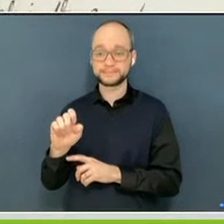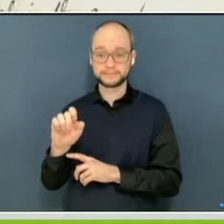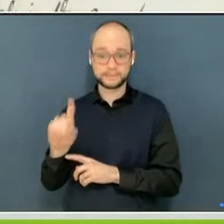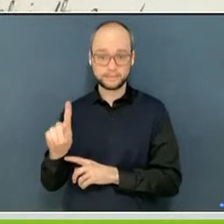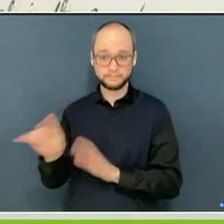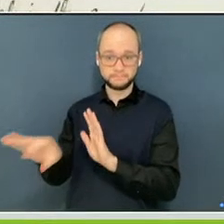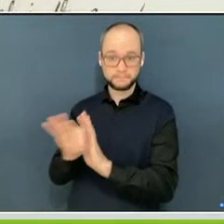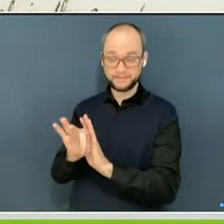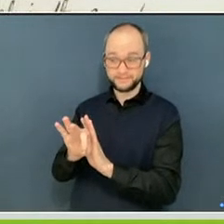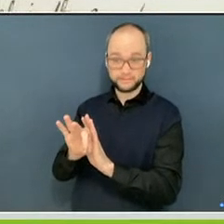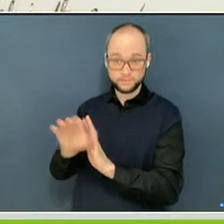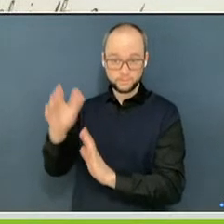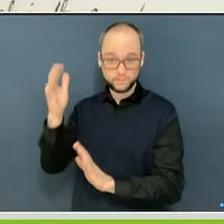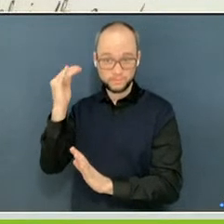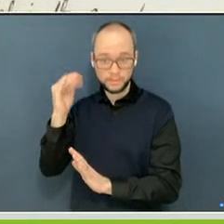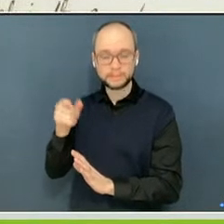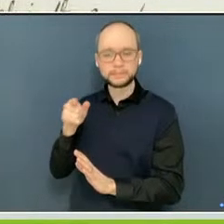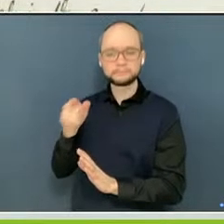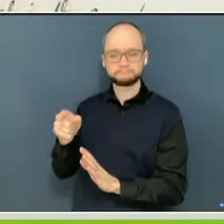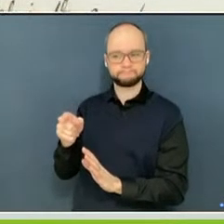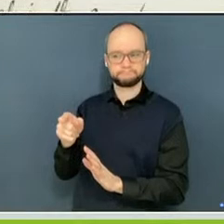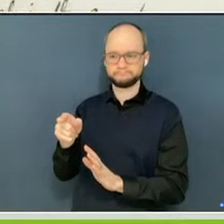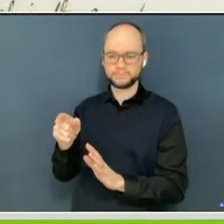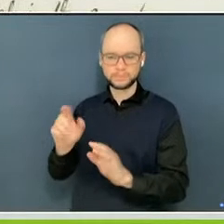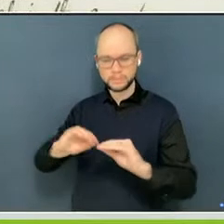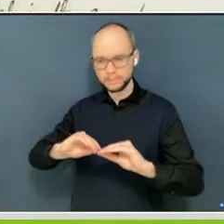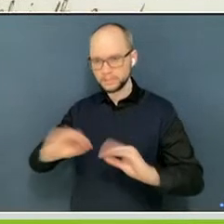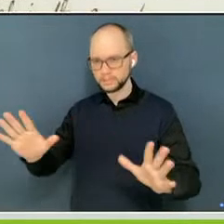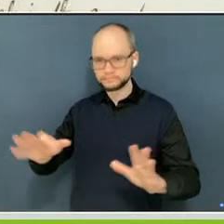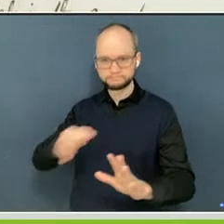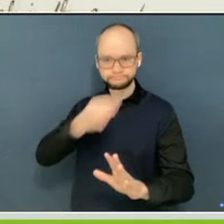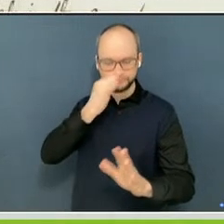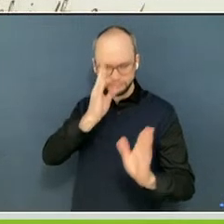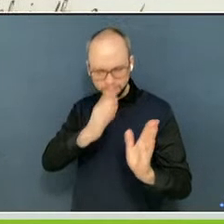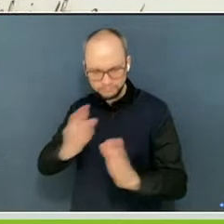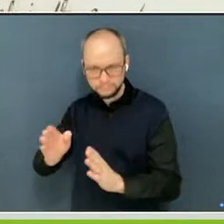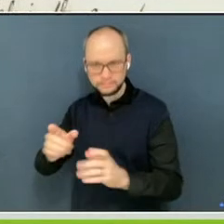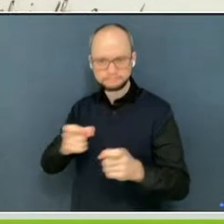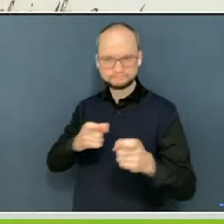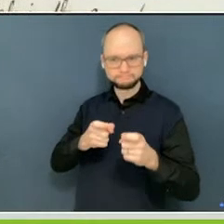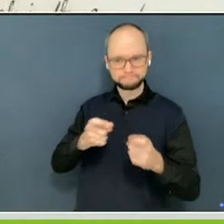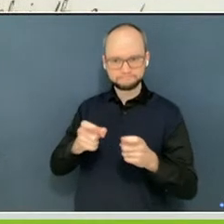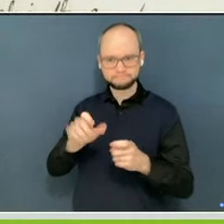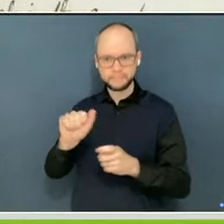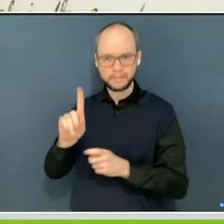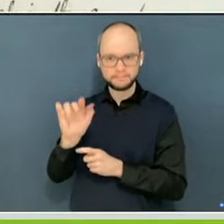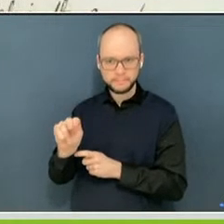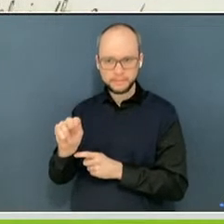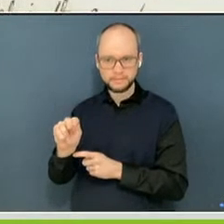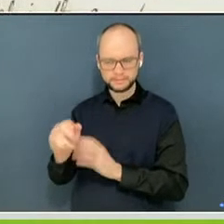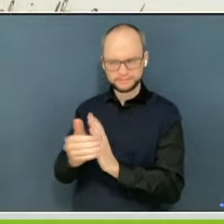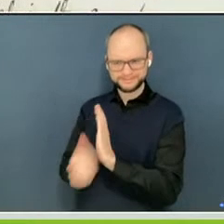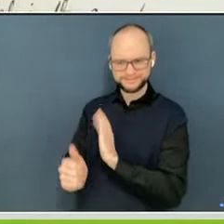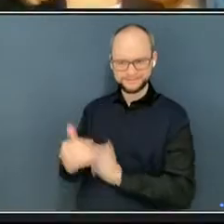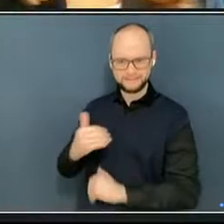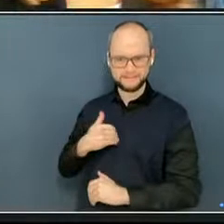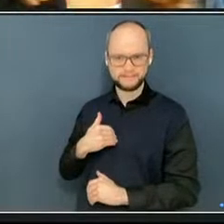extraordinary organizational and administrative skills he demonstrated when he was first ‑‑